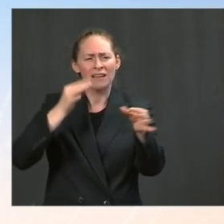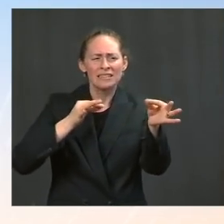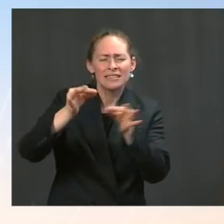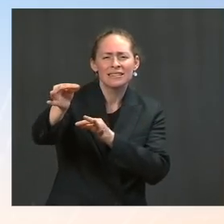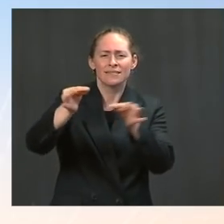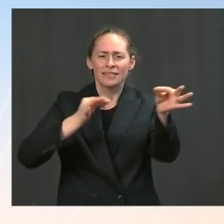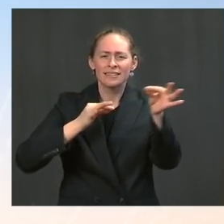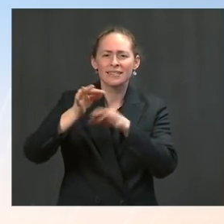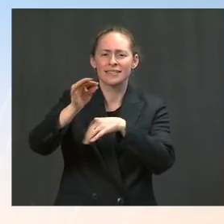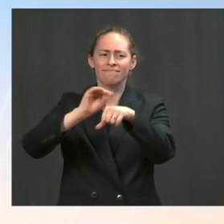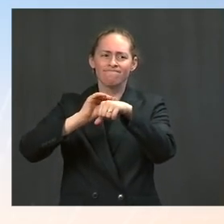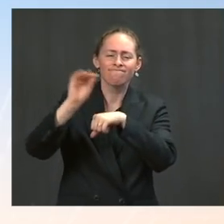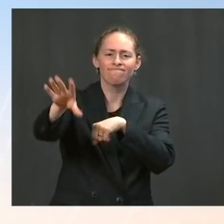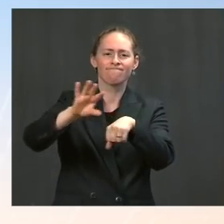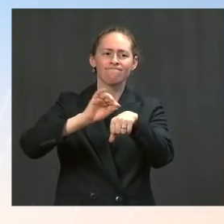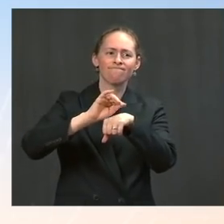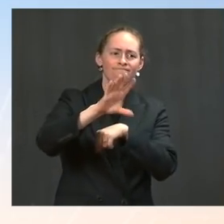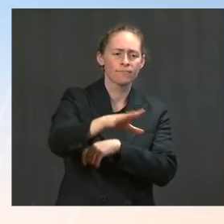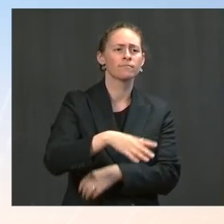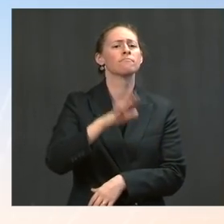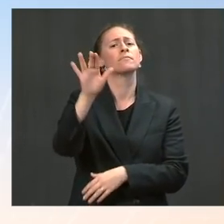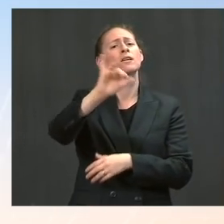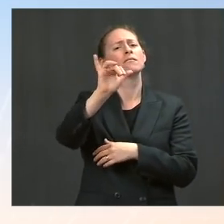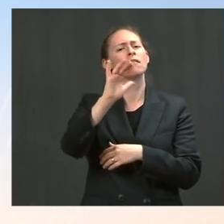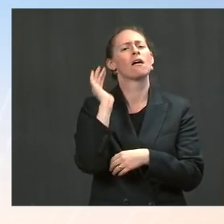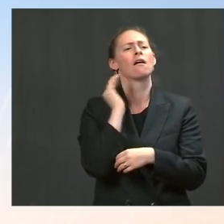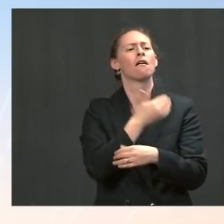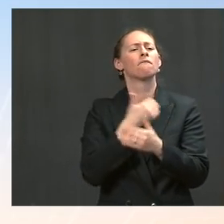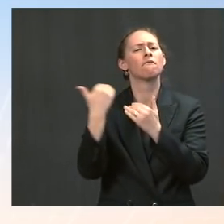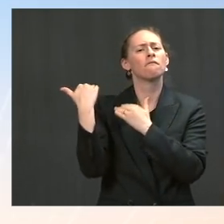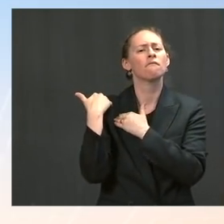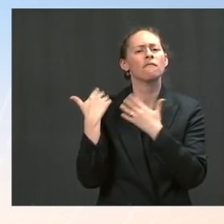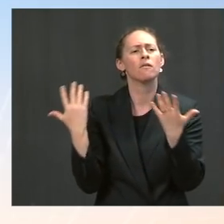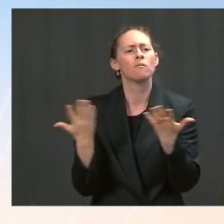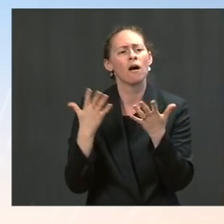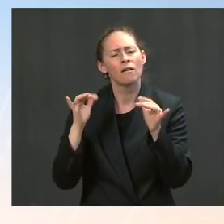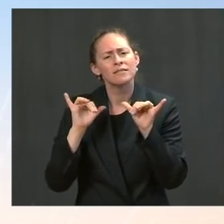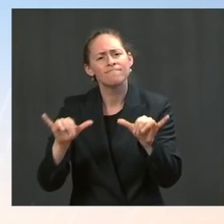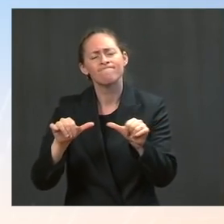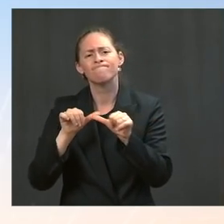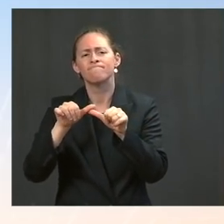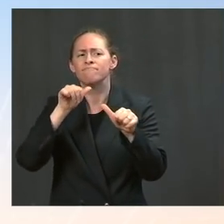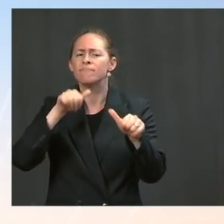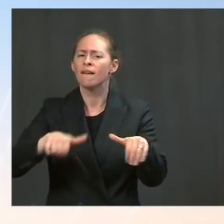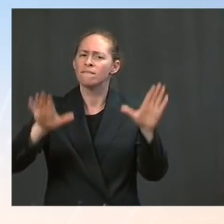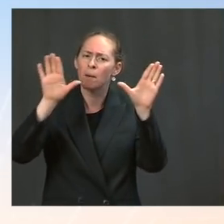It is also our responsibility to stay at it and continue to communicate, to fund programs,